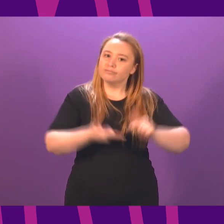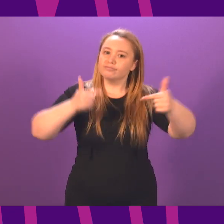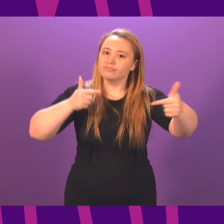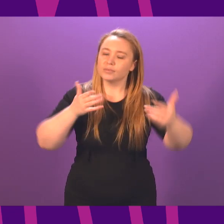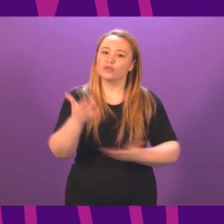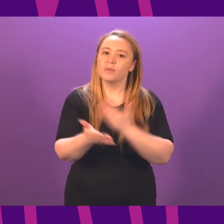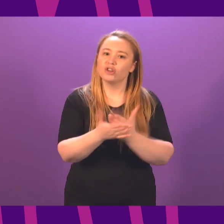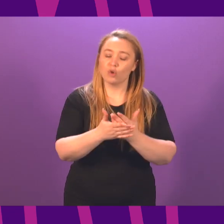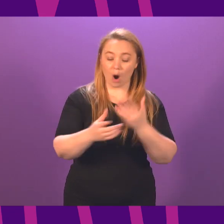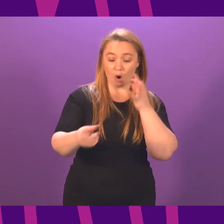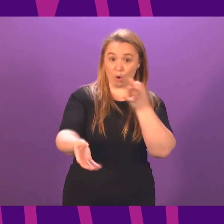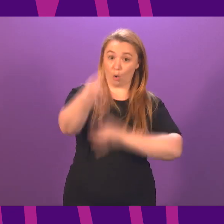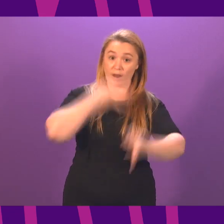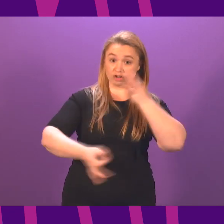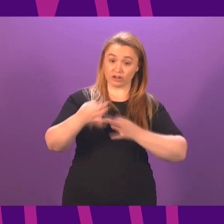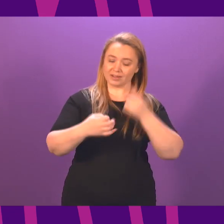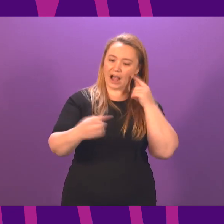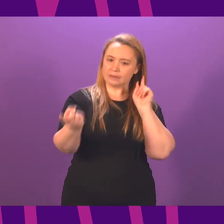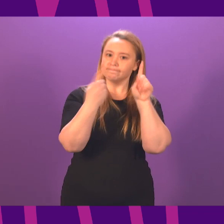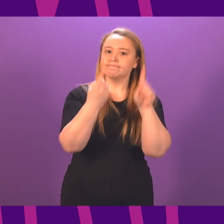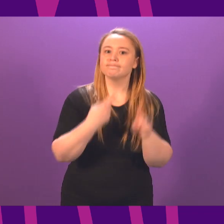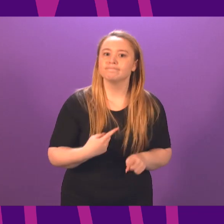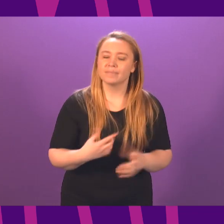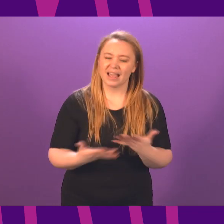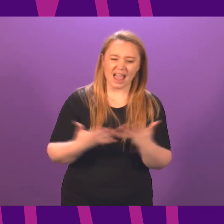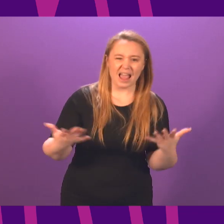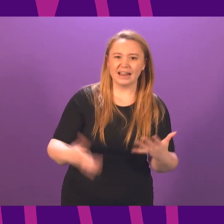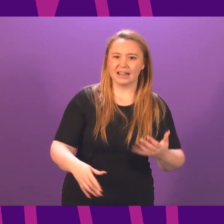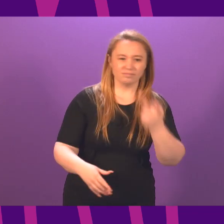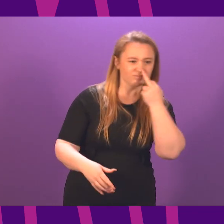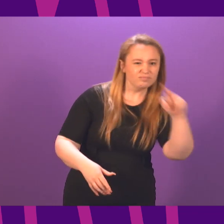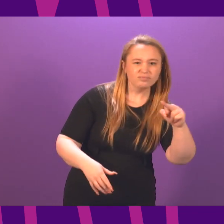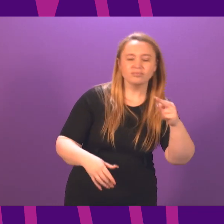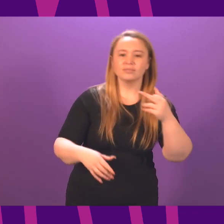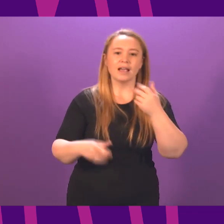questions can be answered and addressed and that any myths and misinformation can be dealt with.